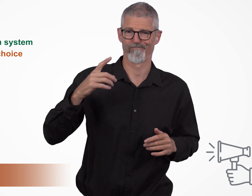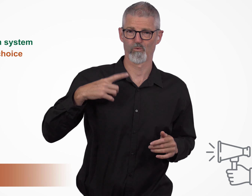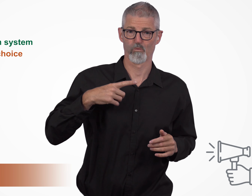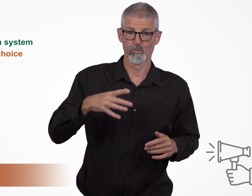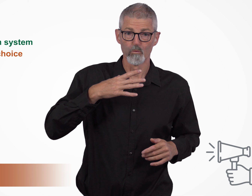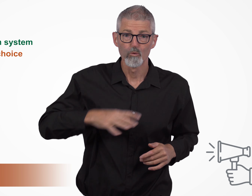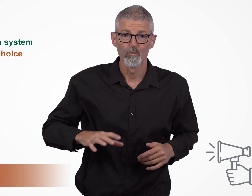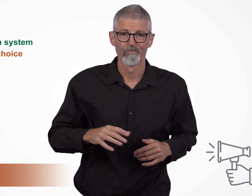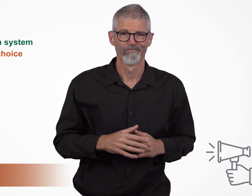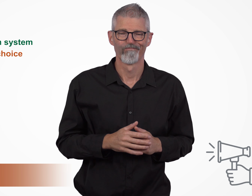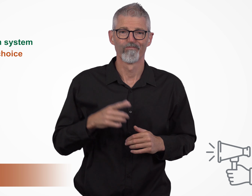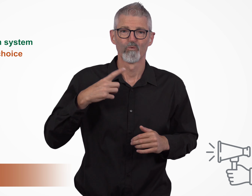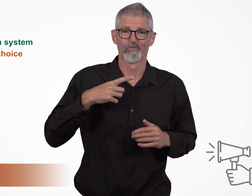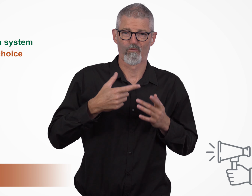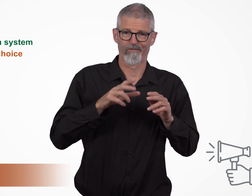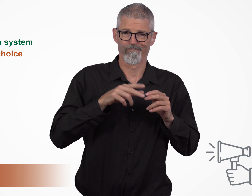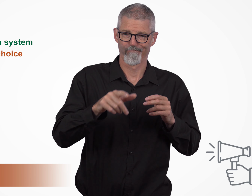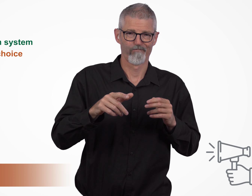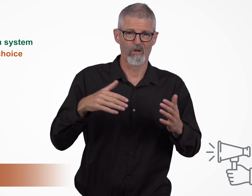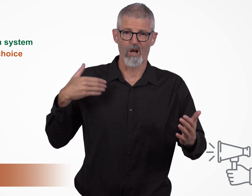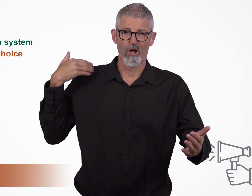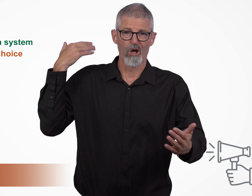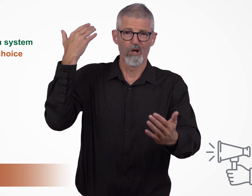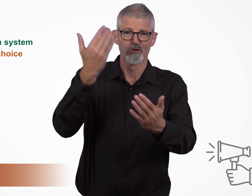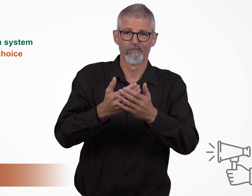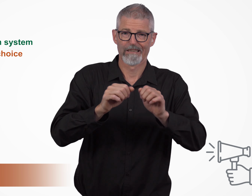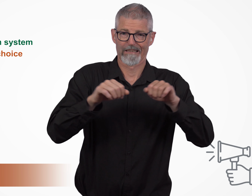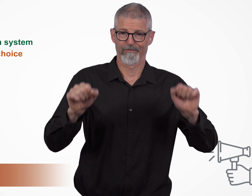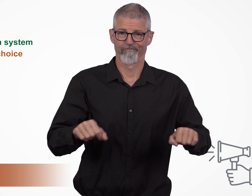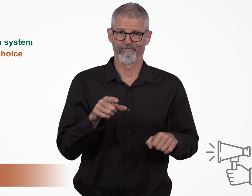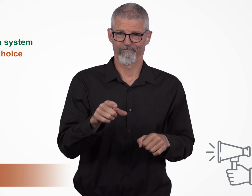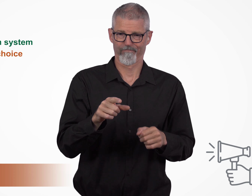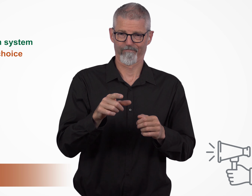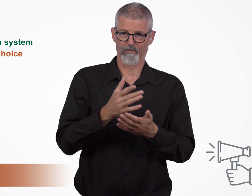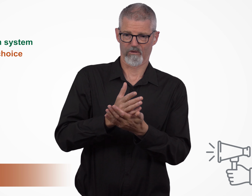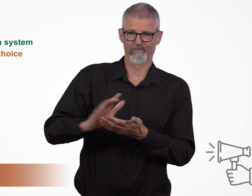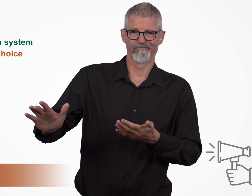occasionally results from long existing attitudes and systemic biases rather than a conscious preference for separation.